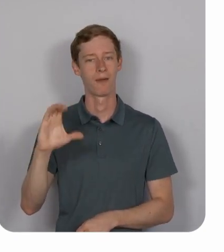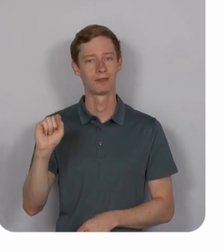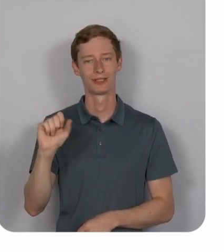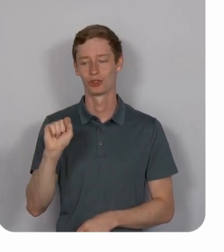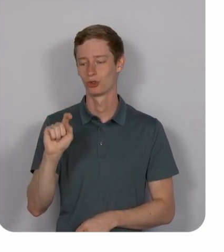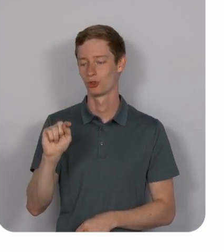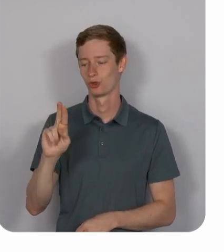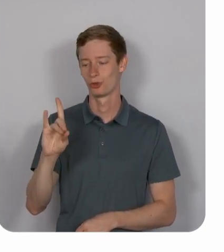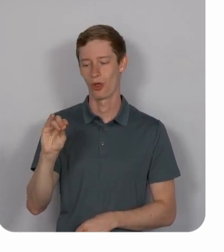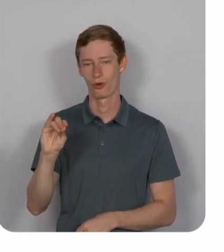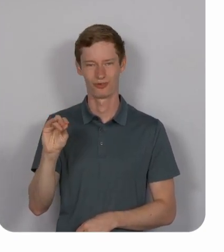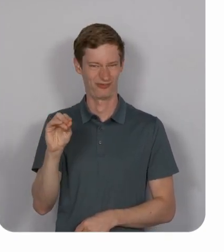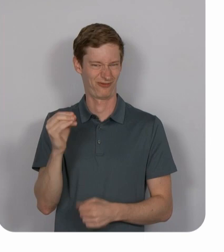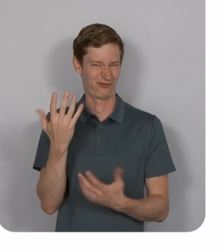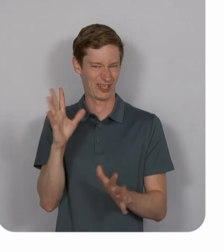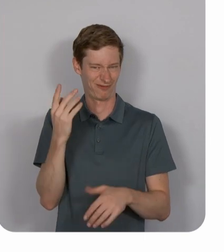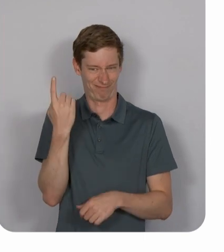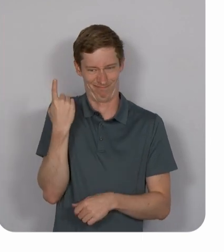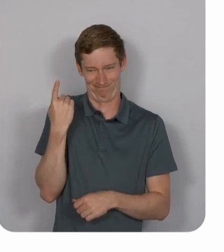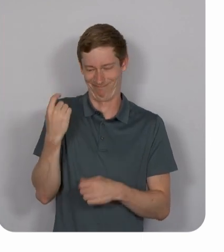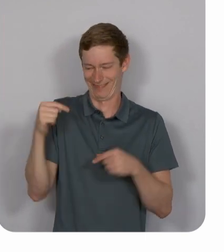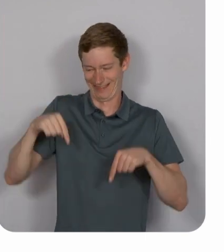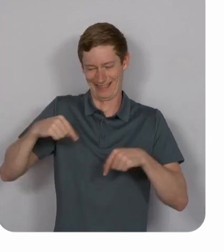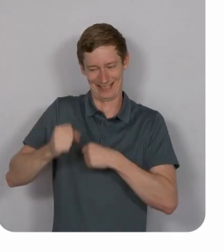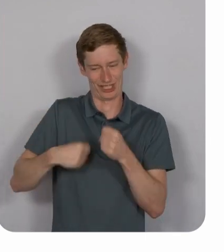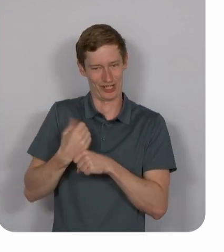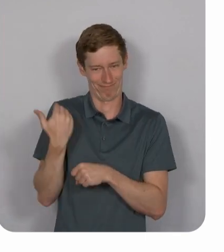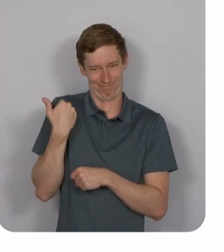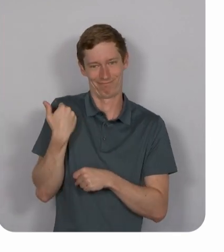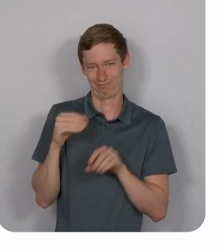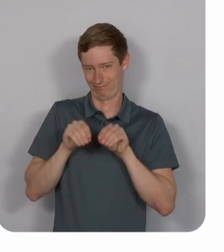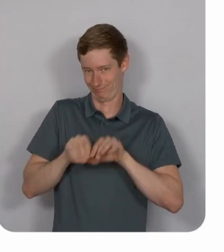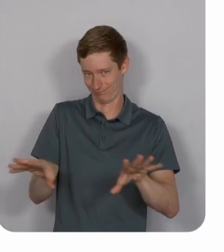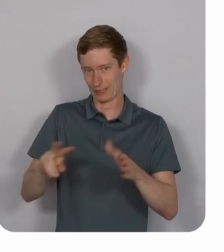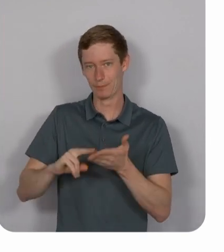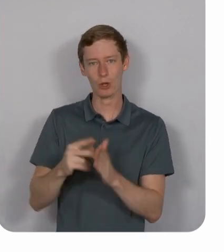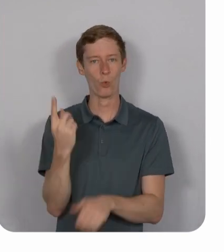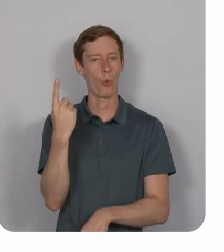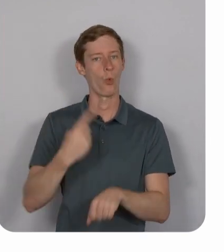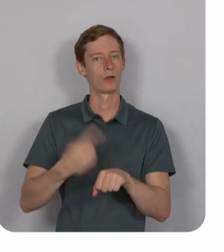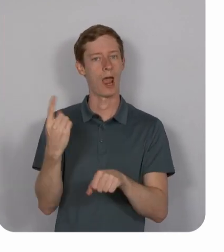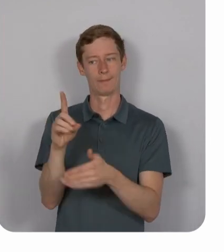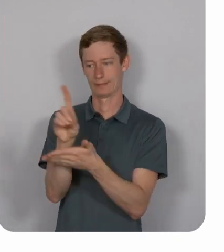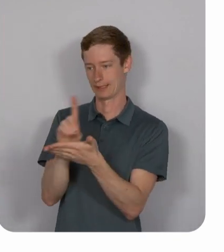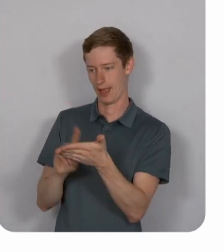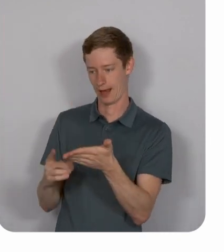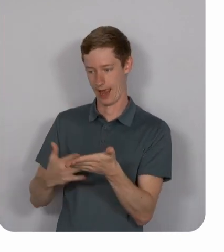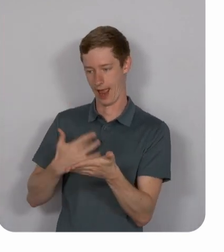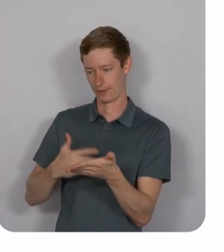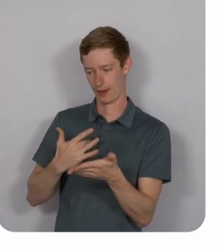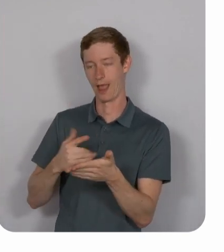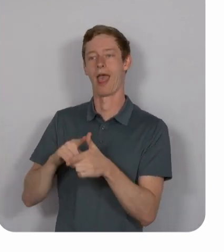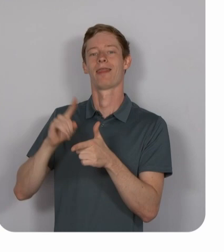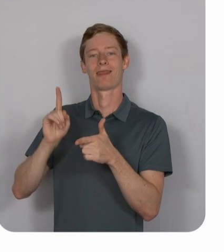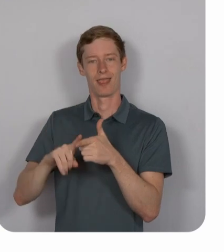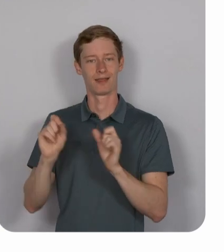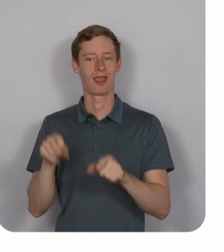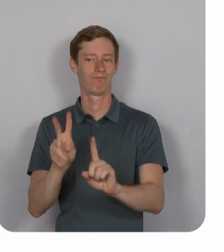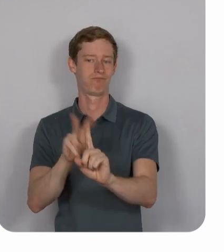allows developers to create, audition and integrate haptics just once and then have them work appropriately across our full line of headsets.